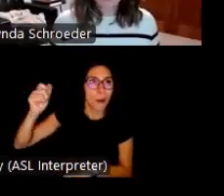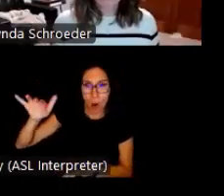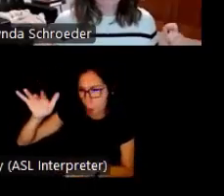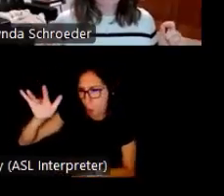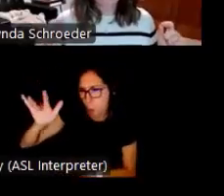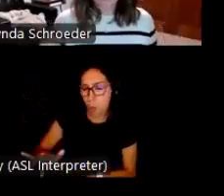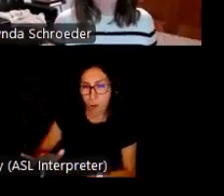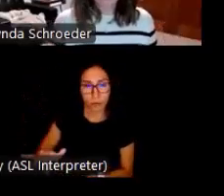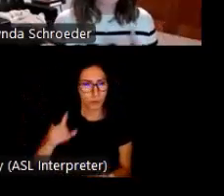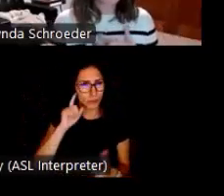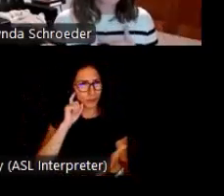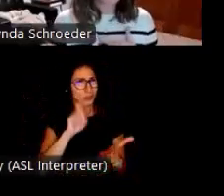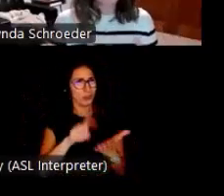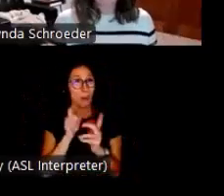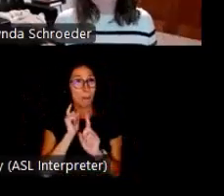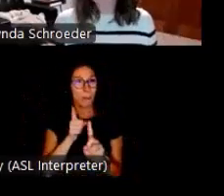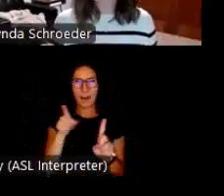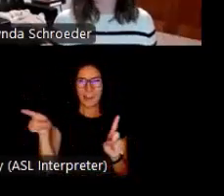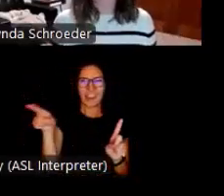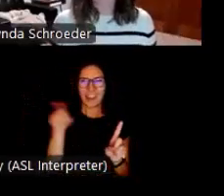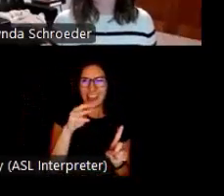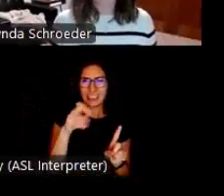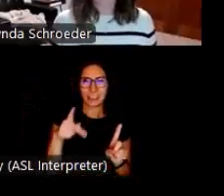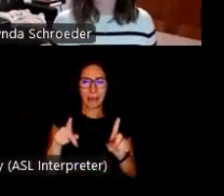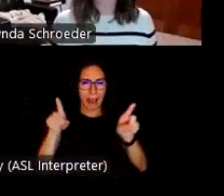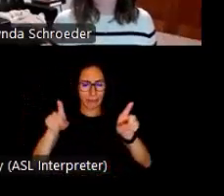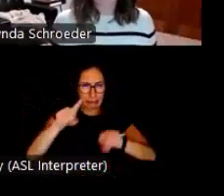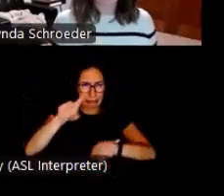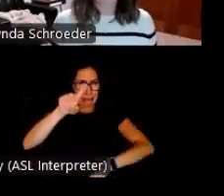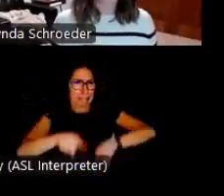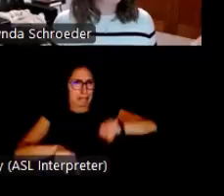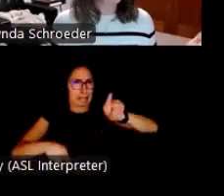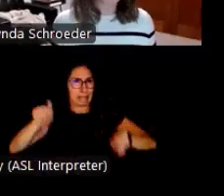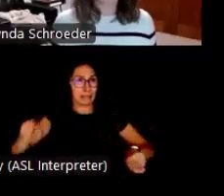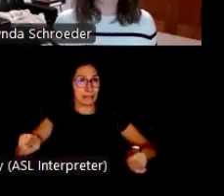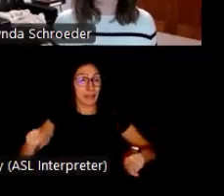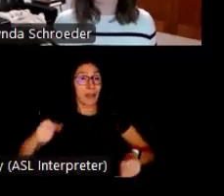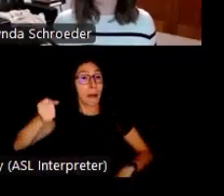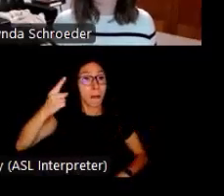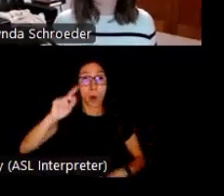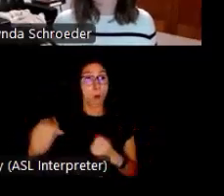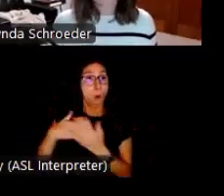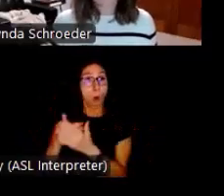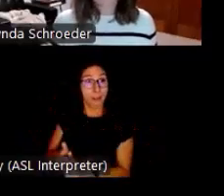that these are all federally recognized definitions of rural.